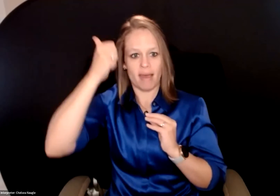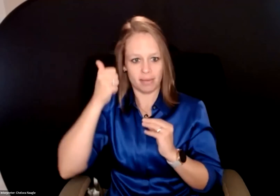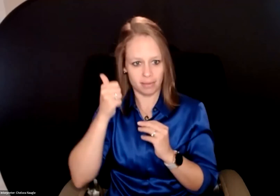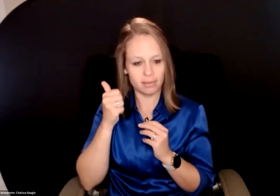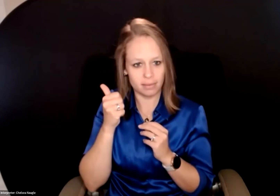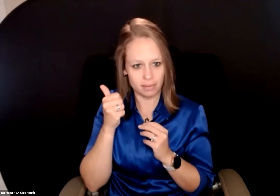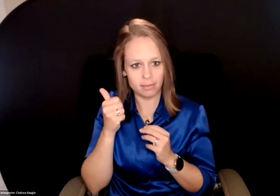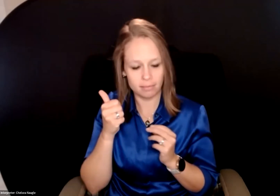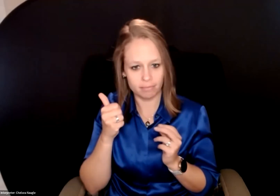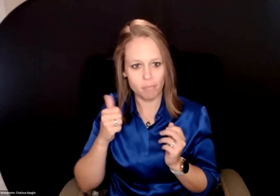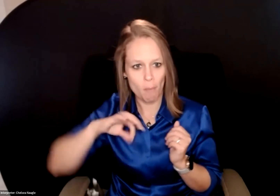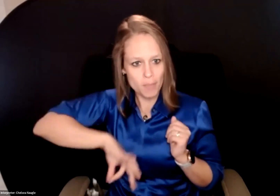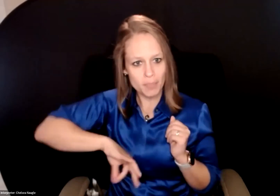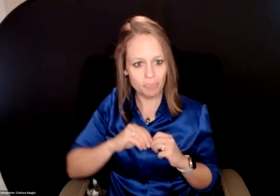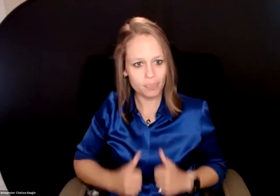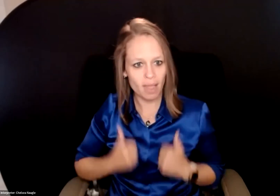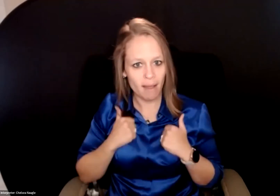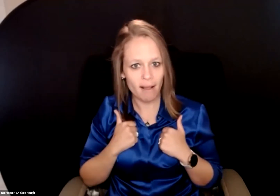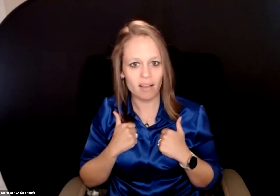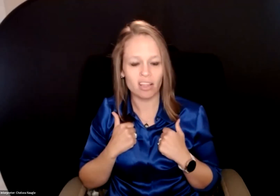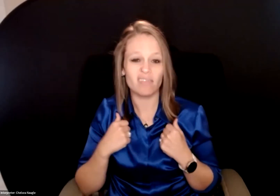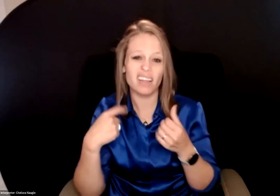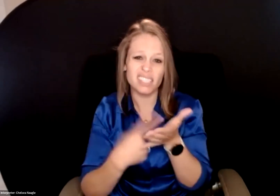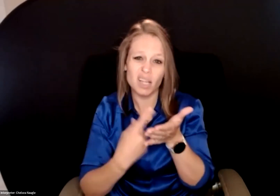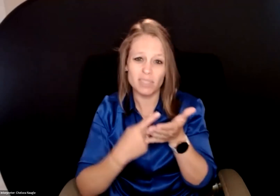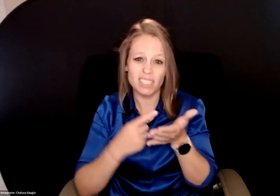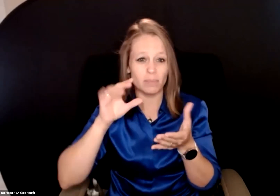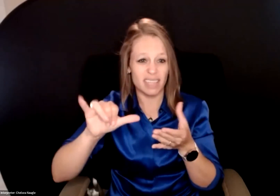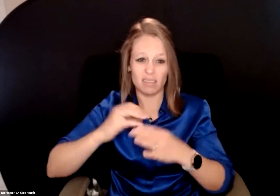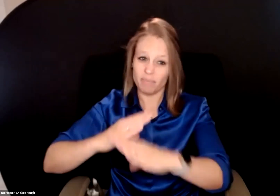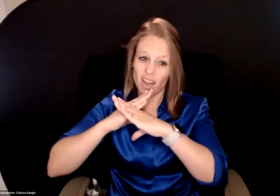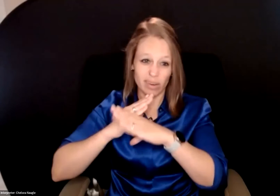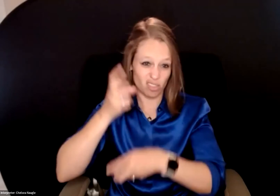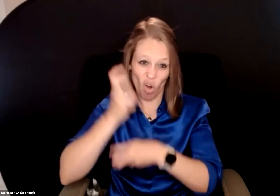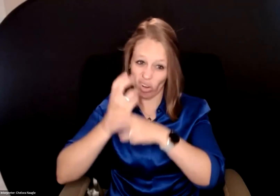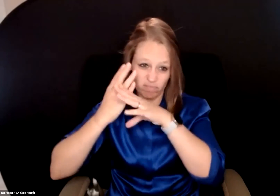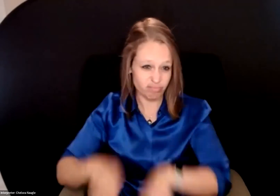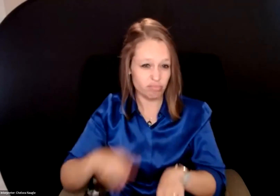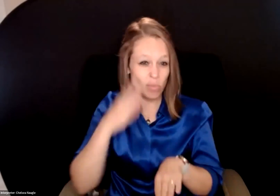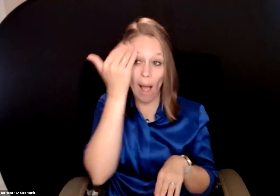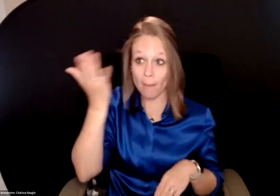that barrier and build that rapport because of how patients have been treated in the past.